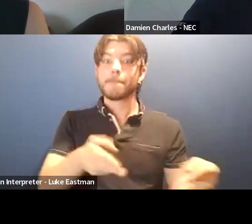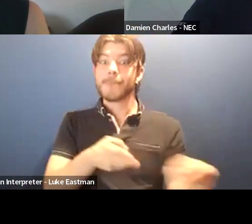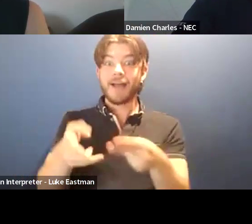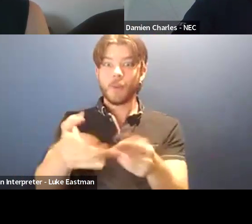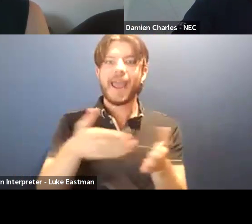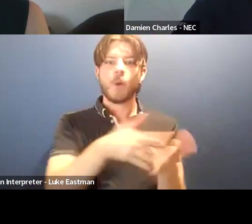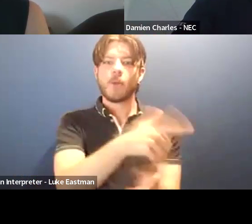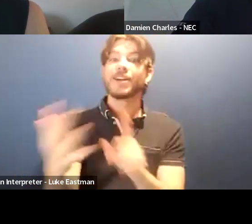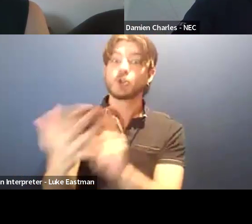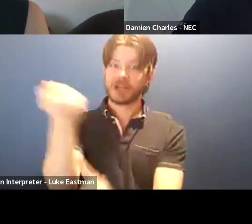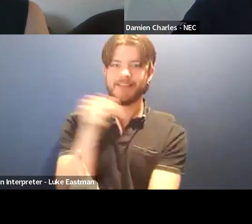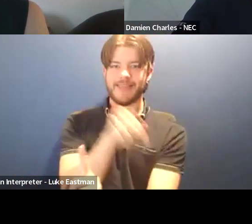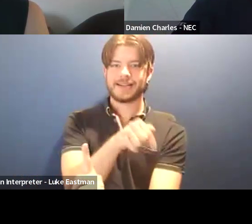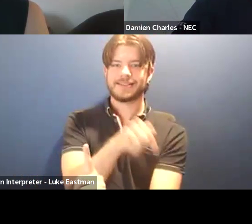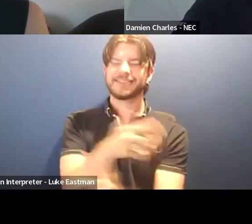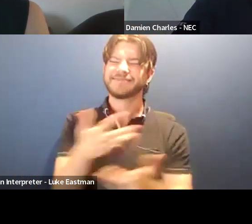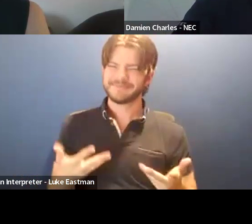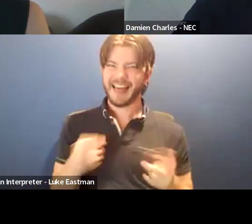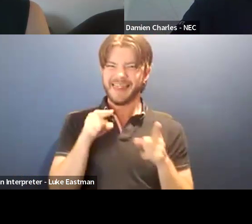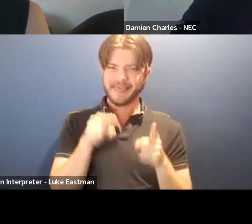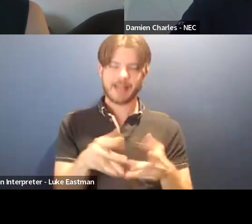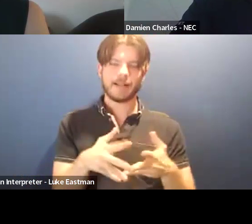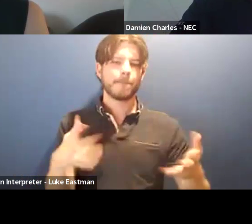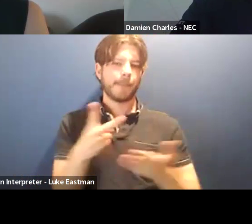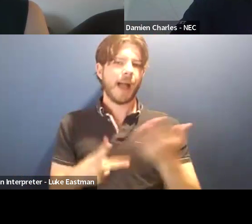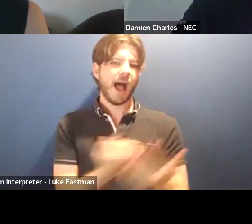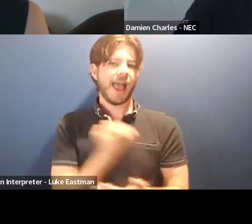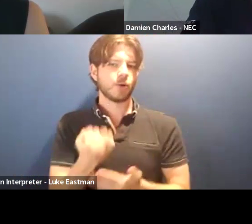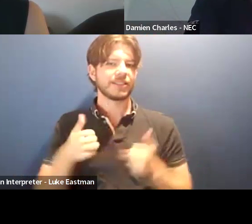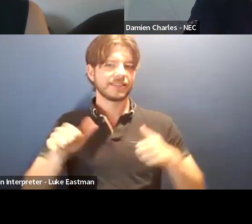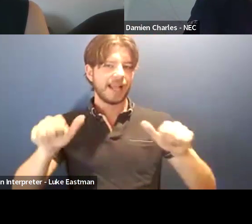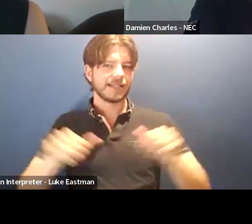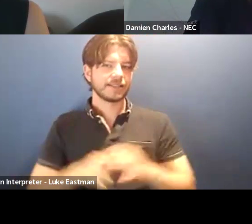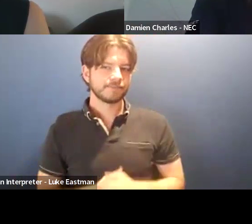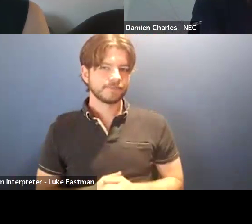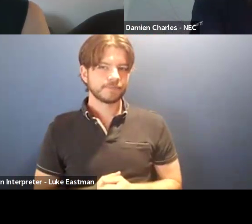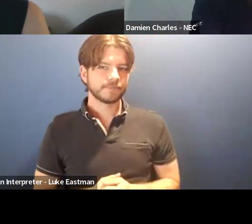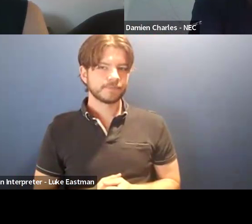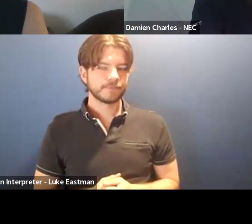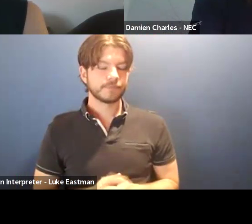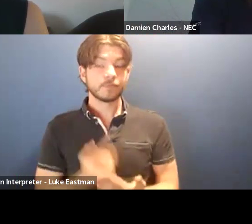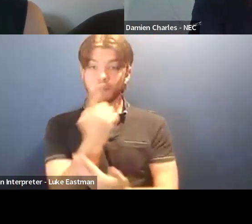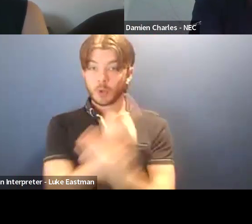element of the success of our program. Programs is, you know, it is not just